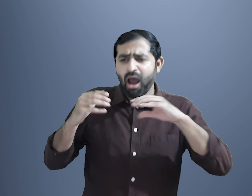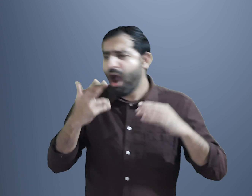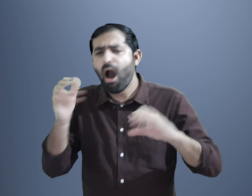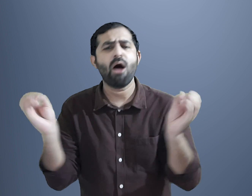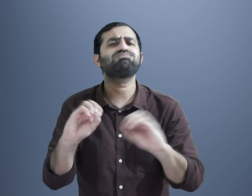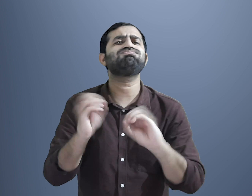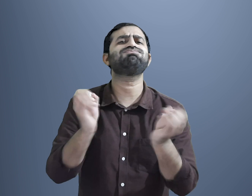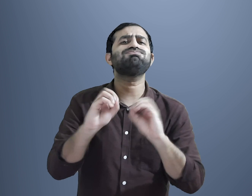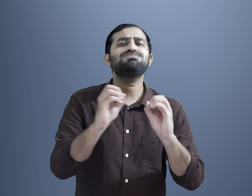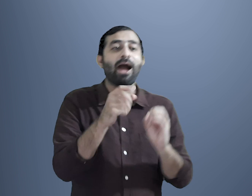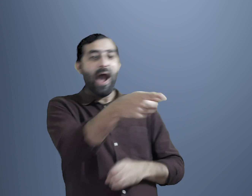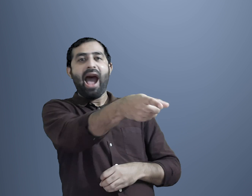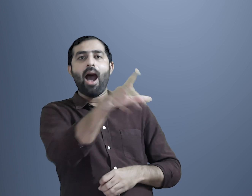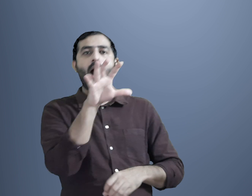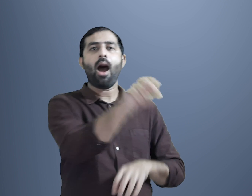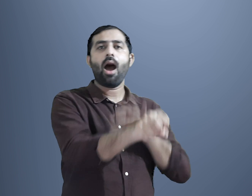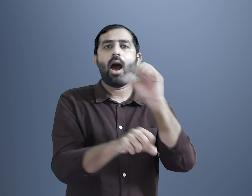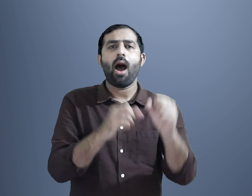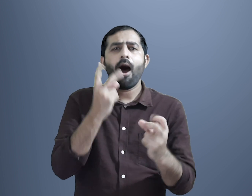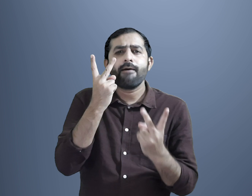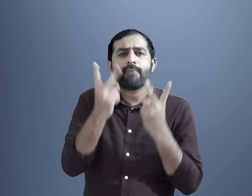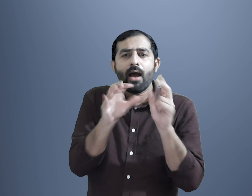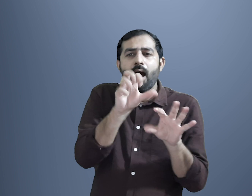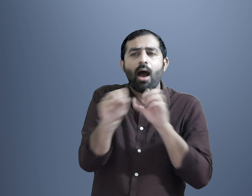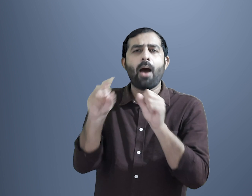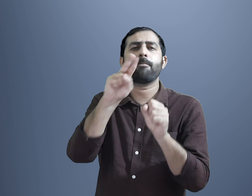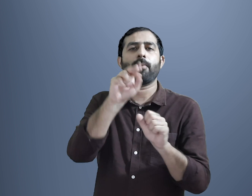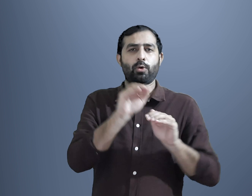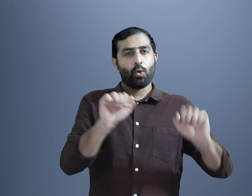It is language that is used by children to talk about oneself and express individuality,